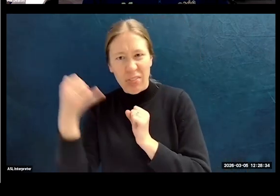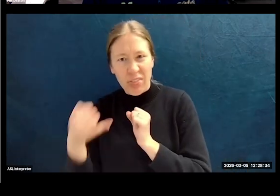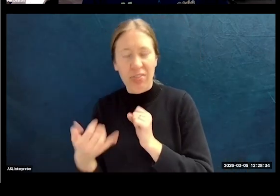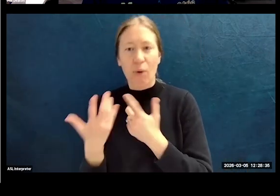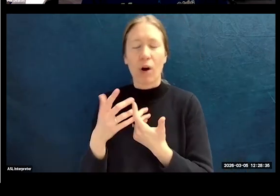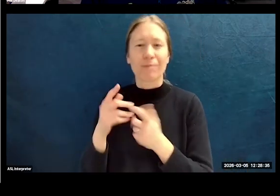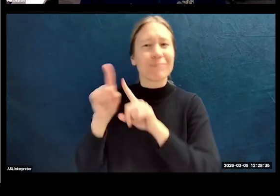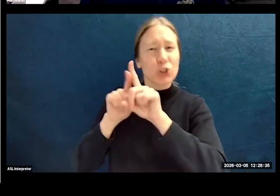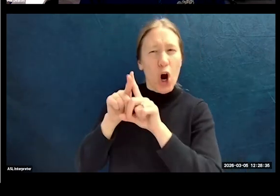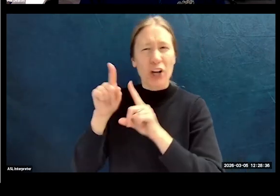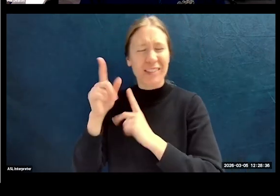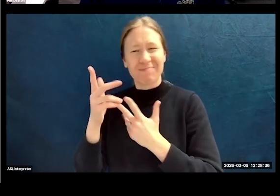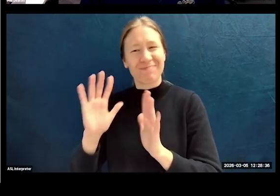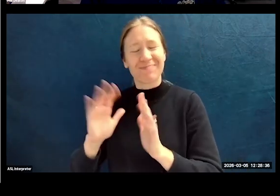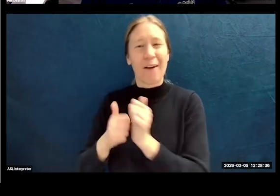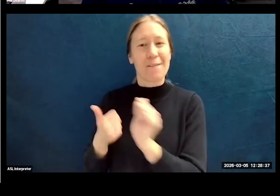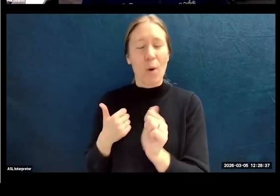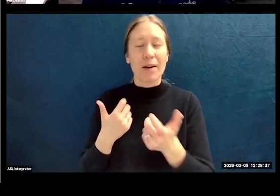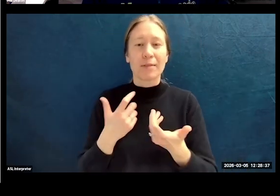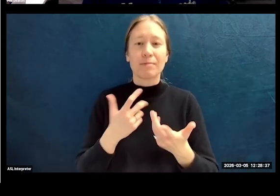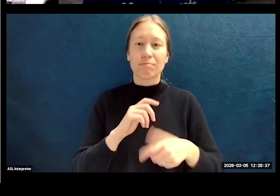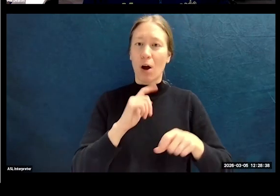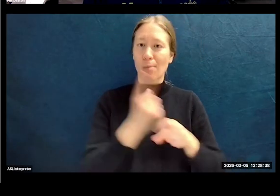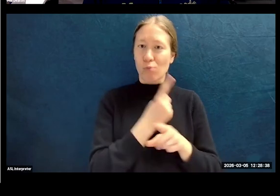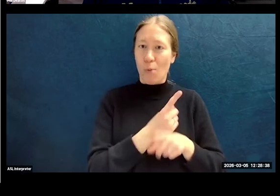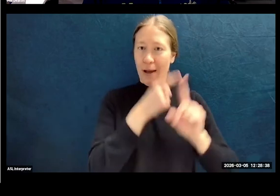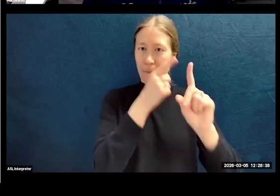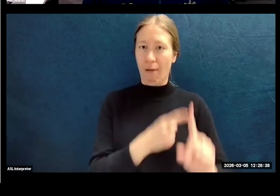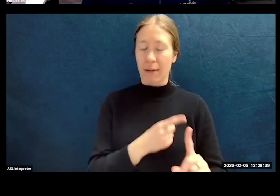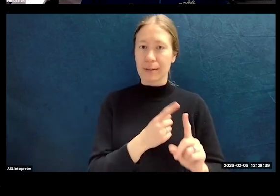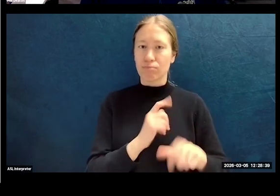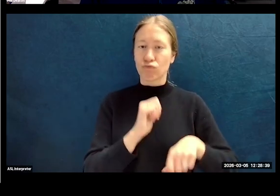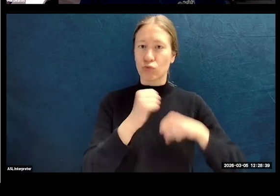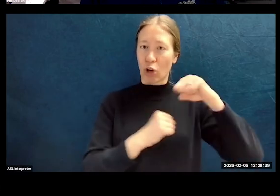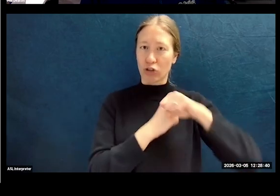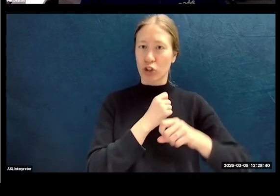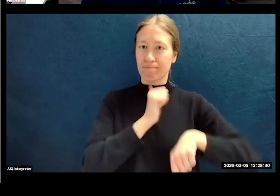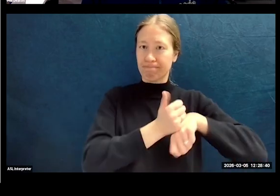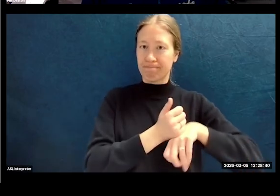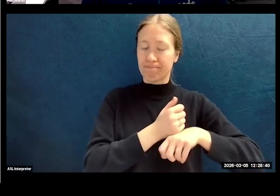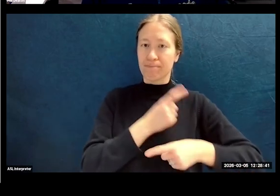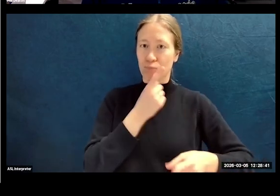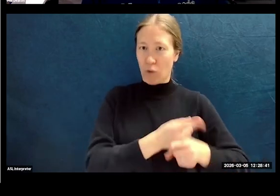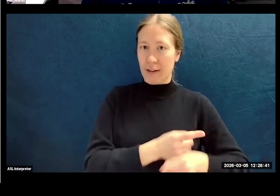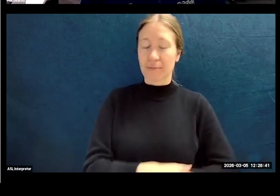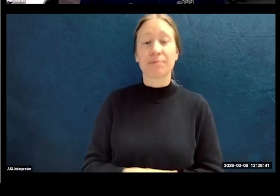will ensure that those lists are working effectively. You should also try to avoid extended use of nesting enlist,